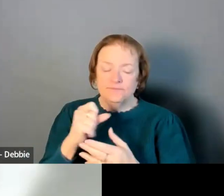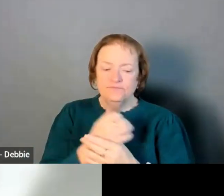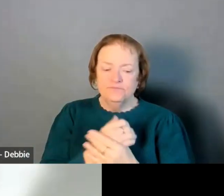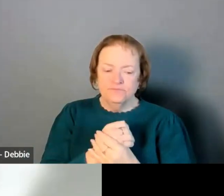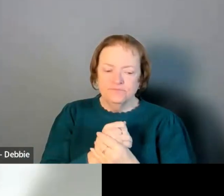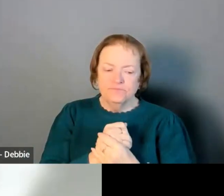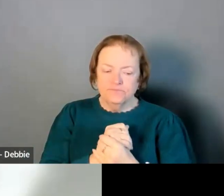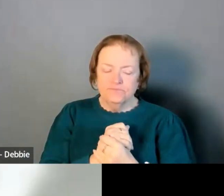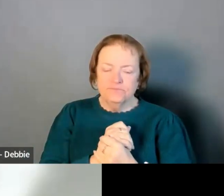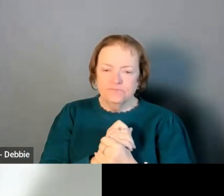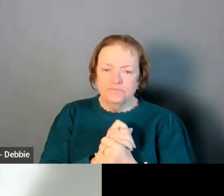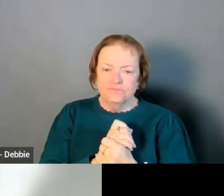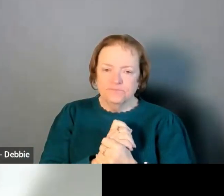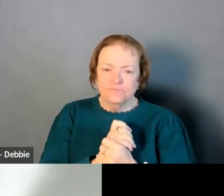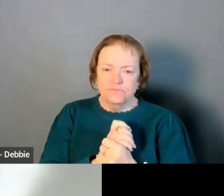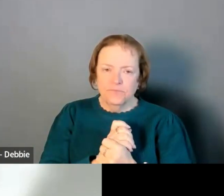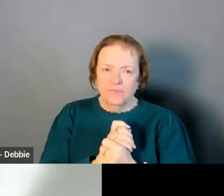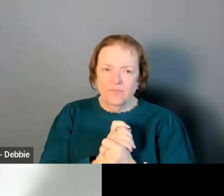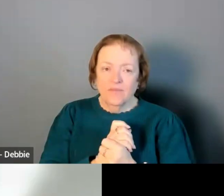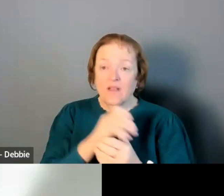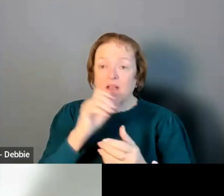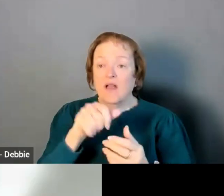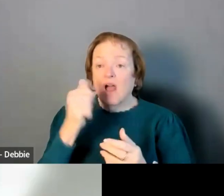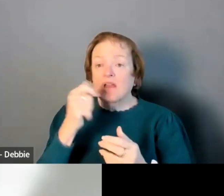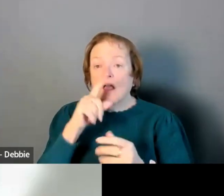Yeah. All right, another question in the chat.